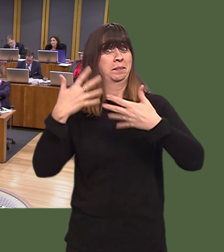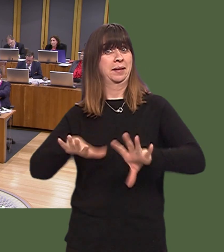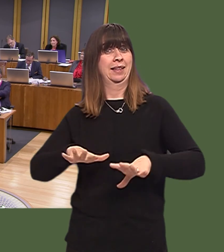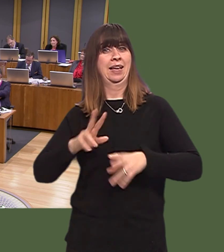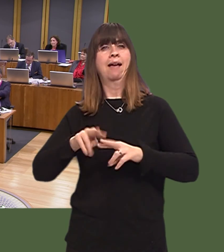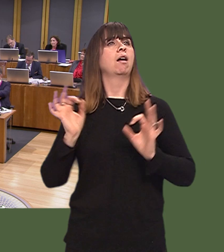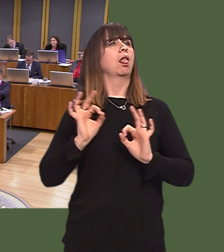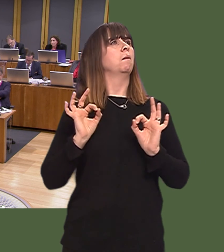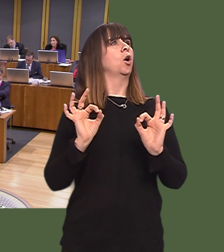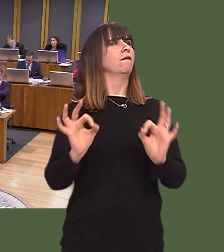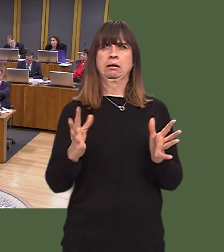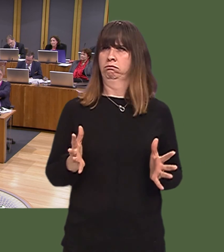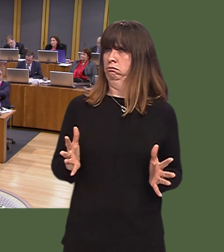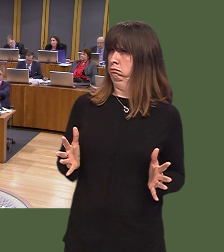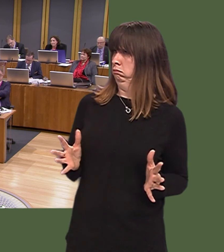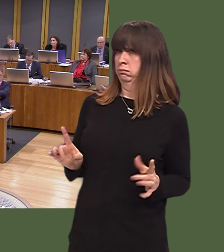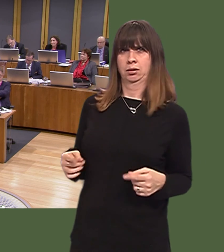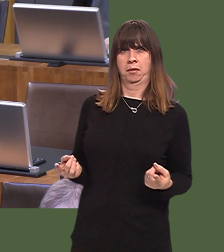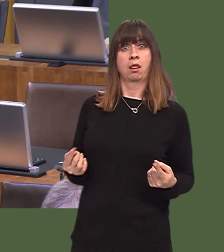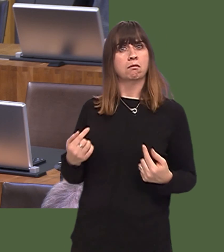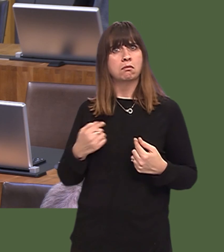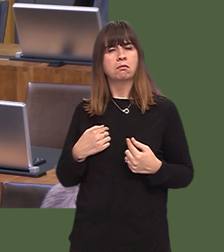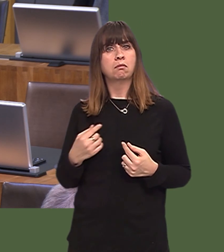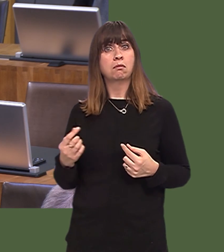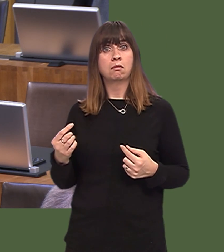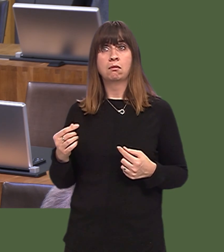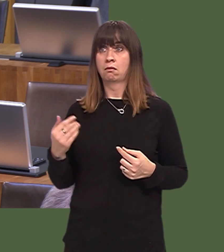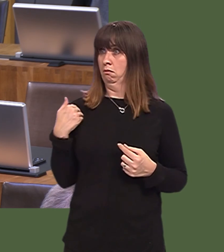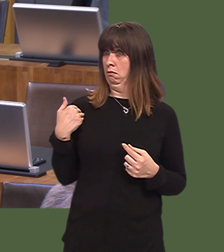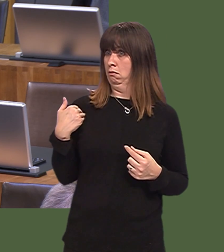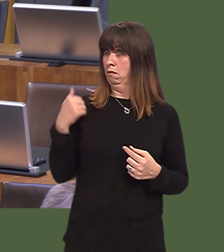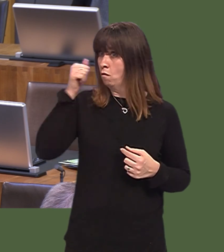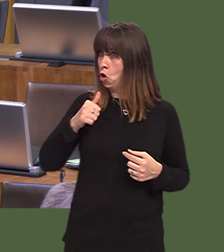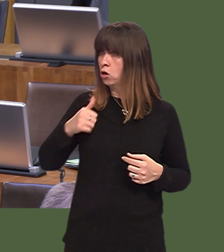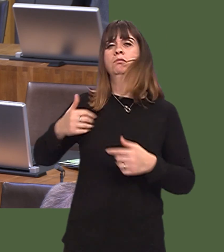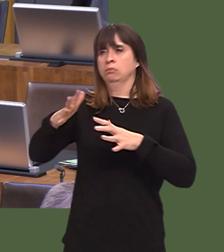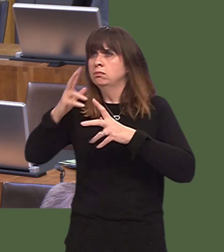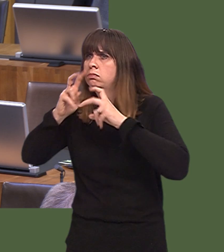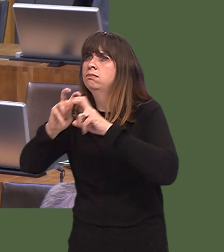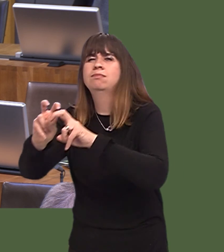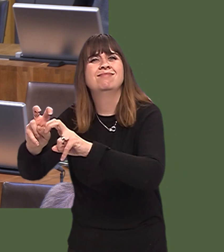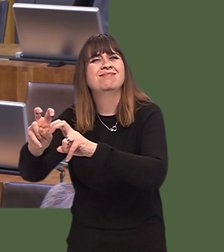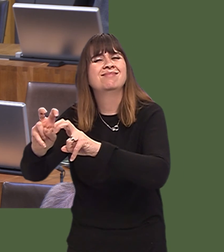Member can see that we do take all allegations of fraud seriously, and they are investigated